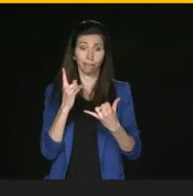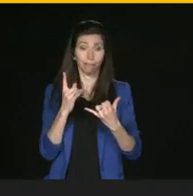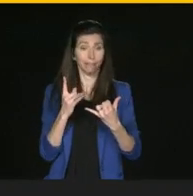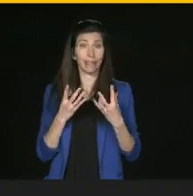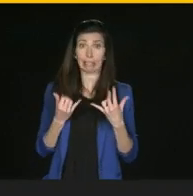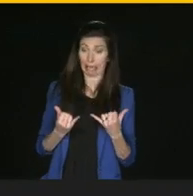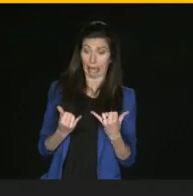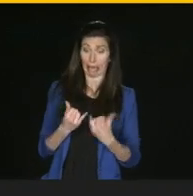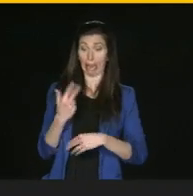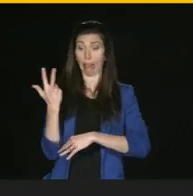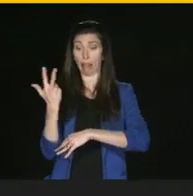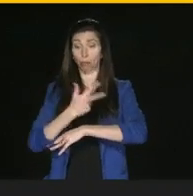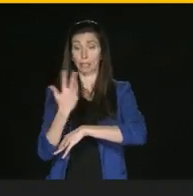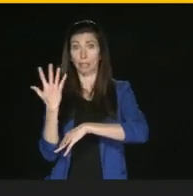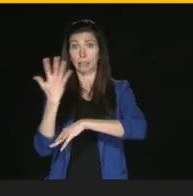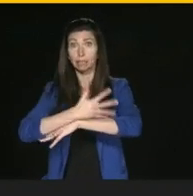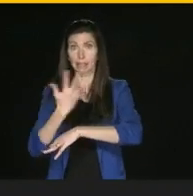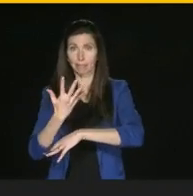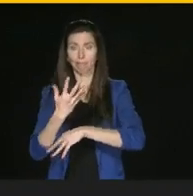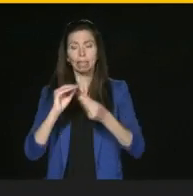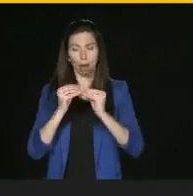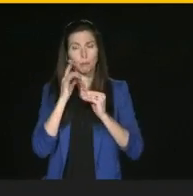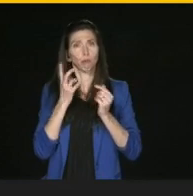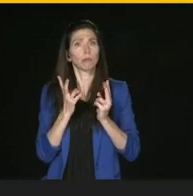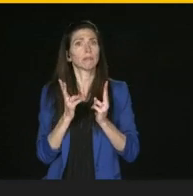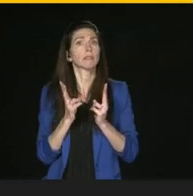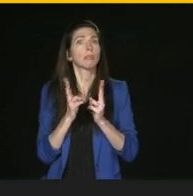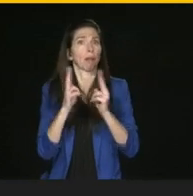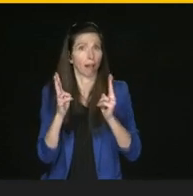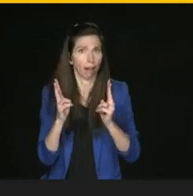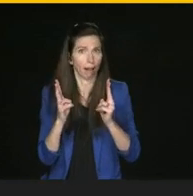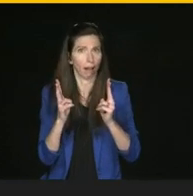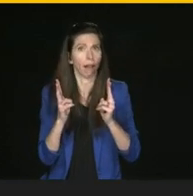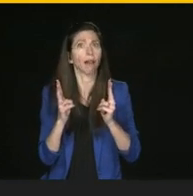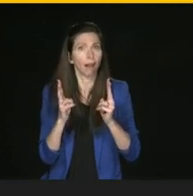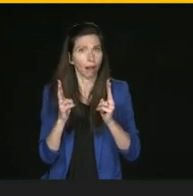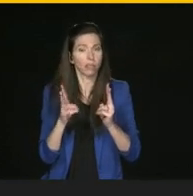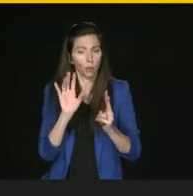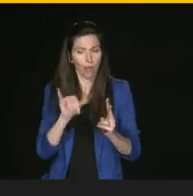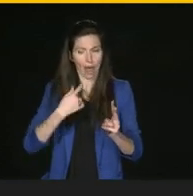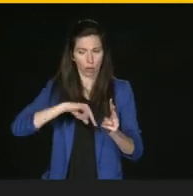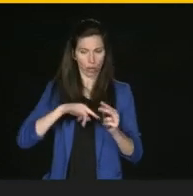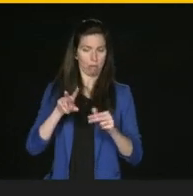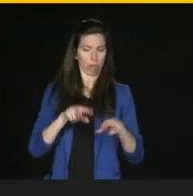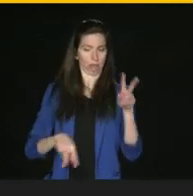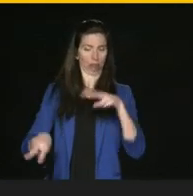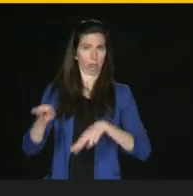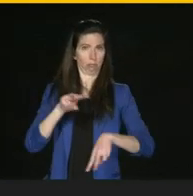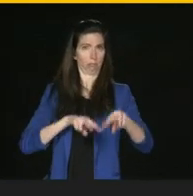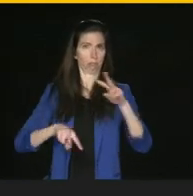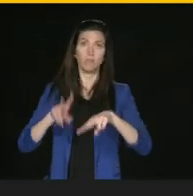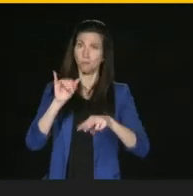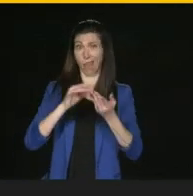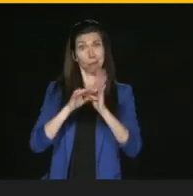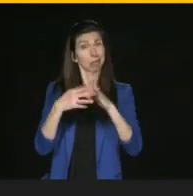DAYS, EVERY FIVE DAYS, ACTUALLY VEERING TOWARDS THE DOUBLE TIME OF EVERY FIVE DAYS.